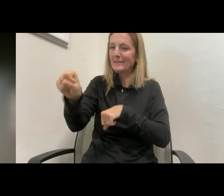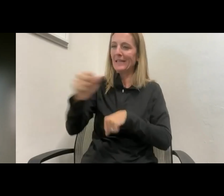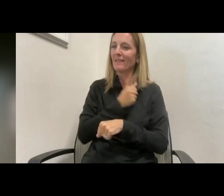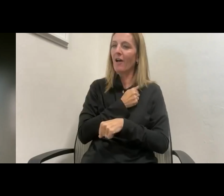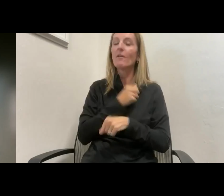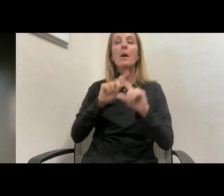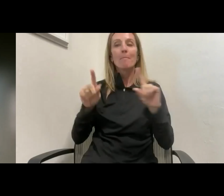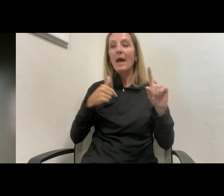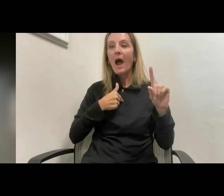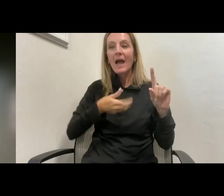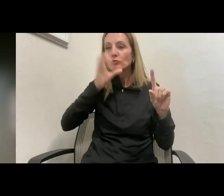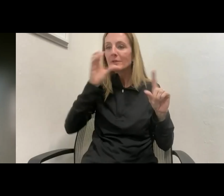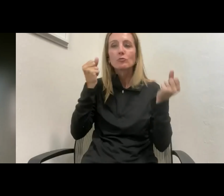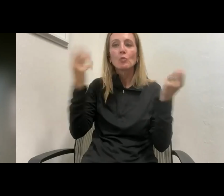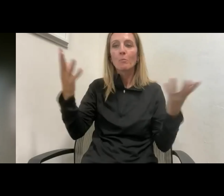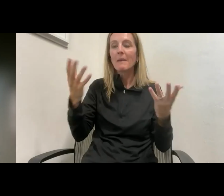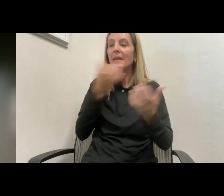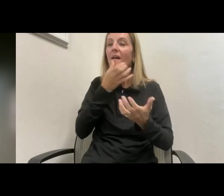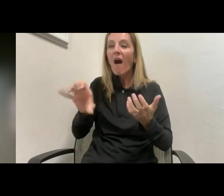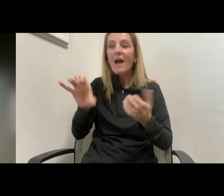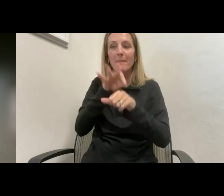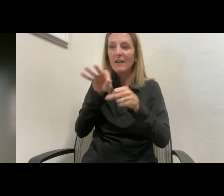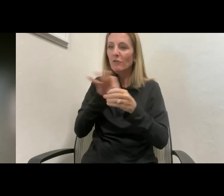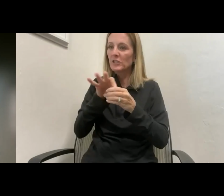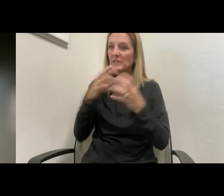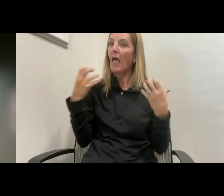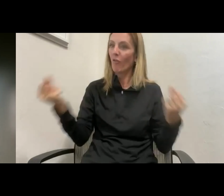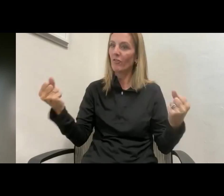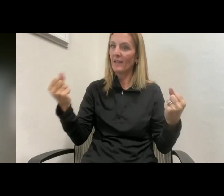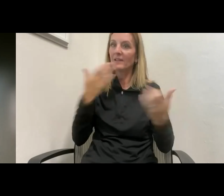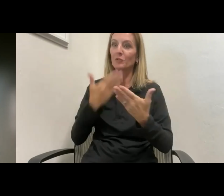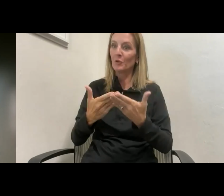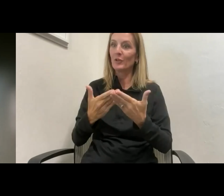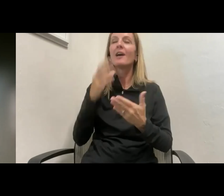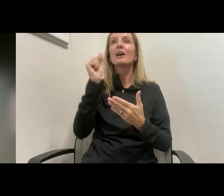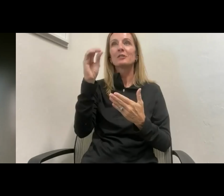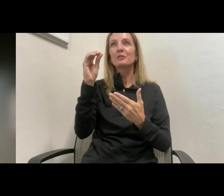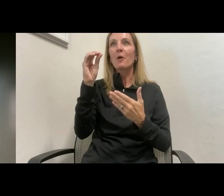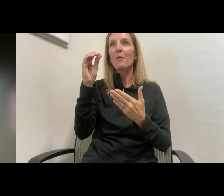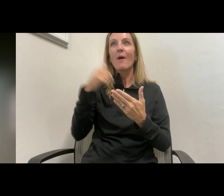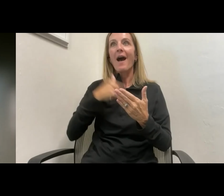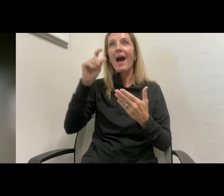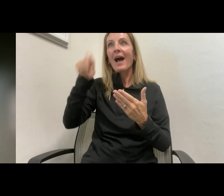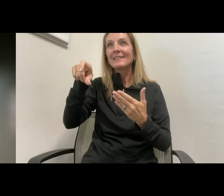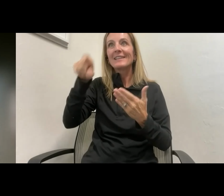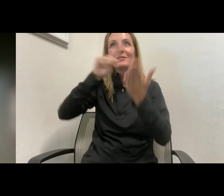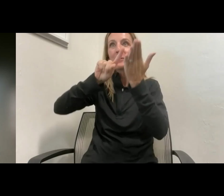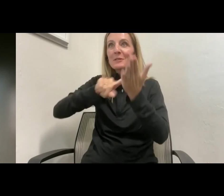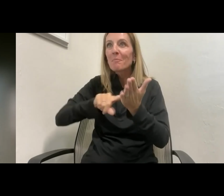for you. “Hot chocolate, green tea latte, I need to explore.” Okay yes. Check them out!